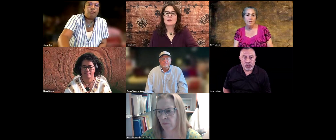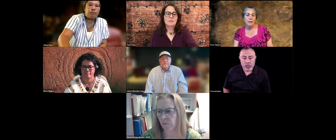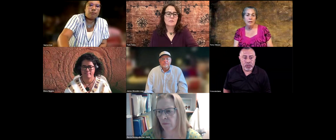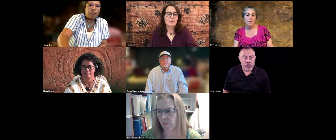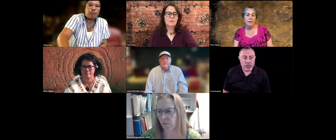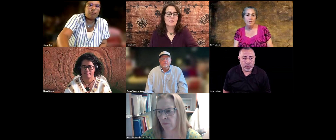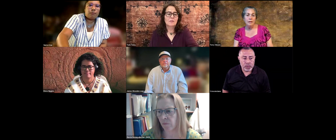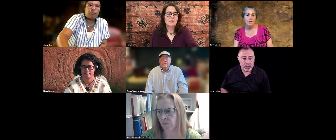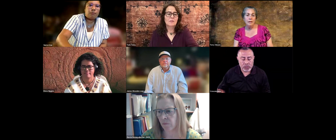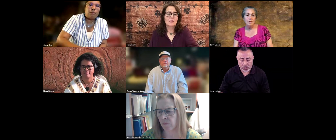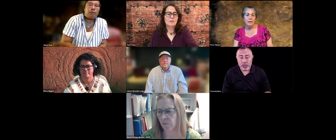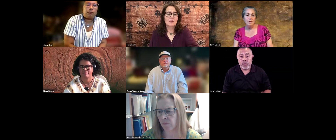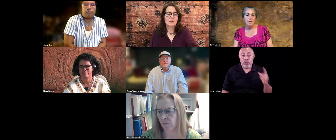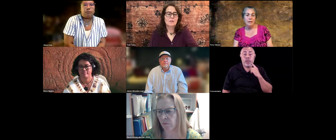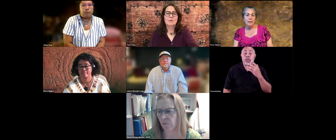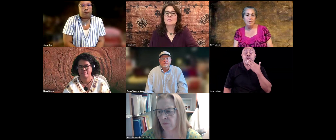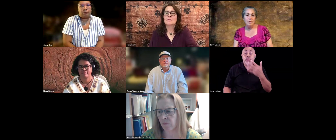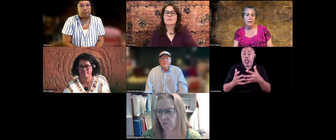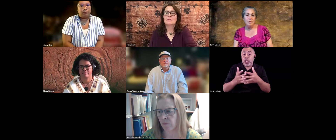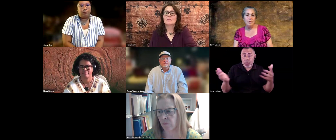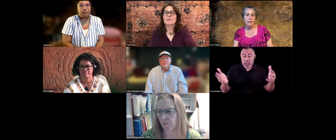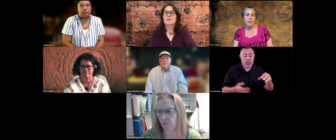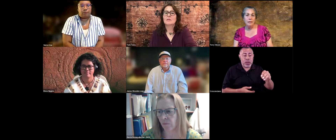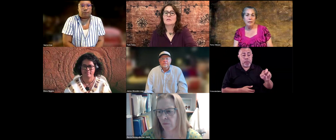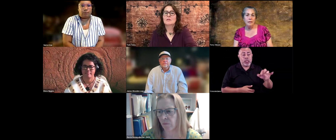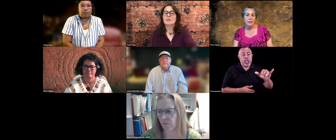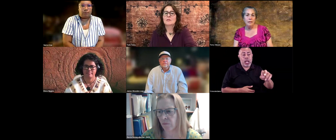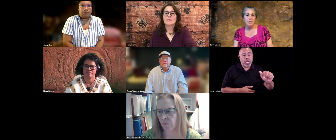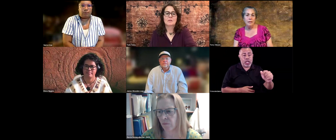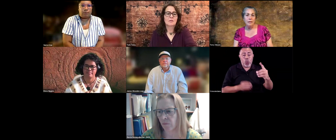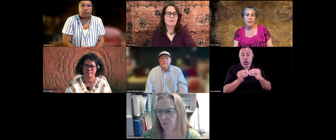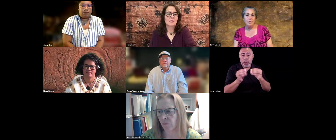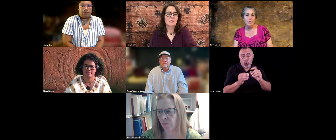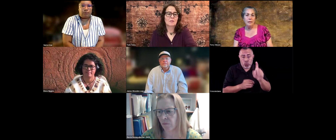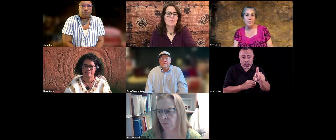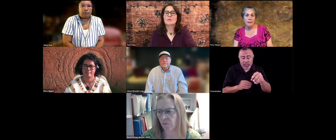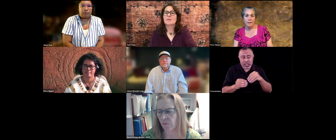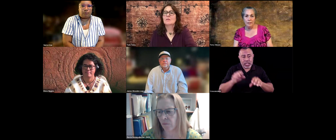Thank you so much. This is, we have one more question. A few more questions. The chat will try to get as many as possible.